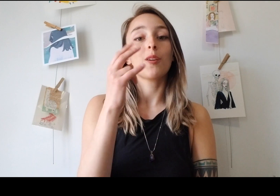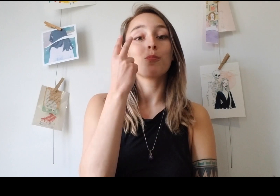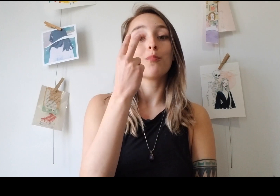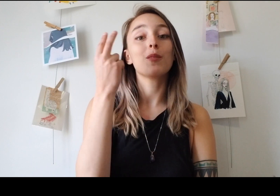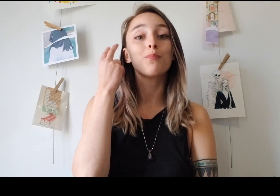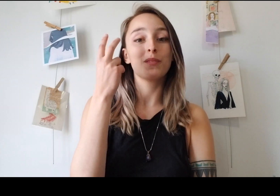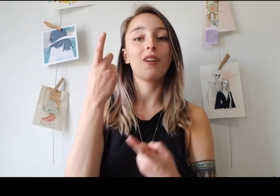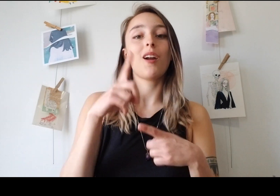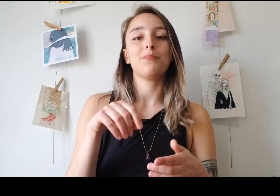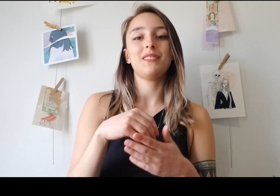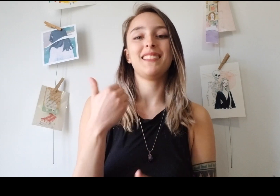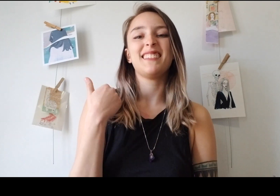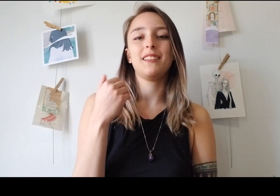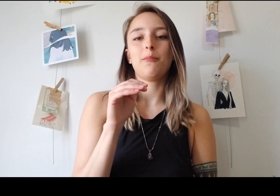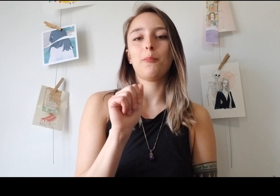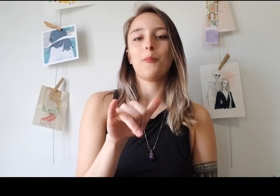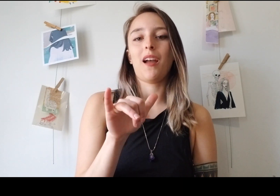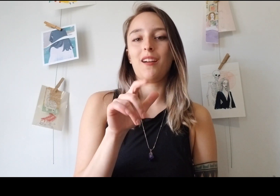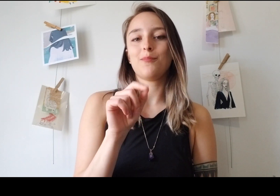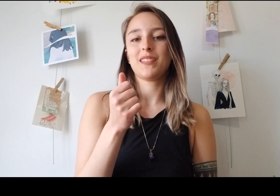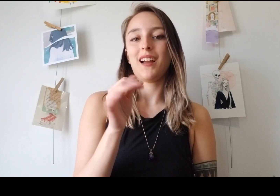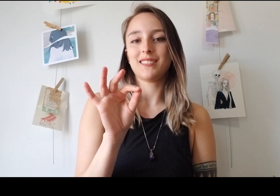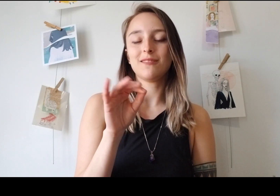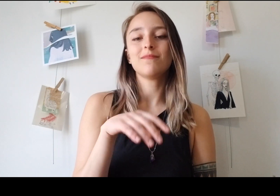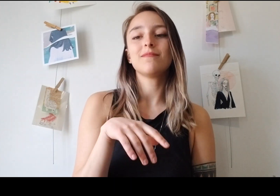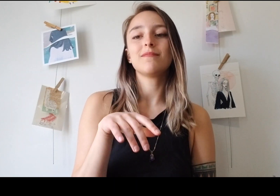That memory happened in May 2019.